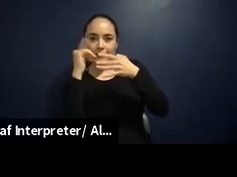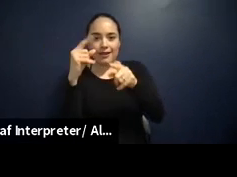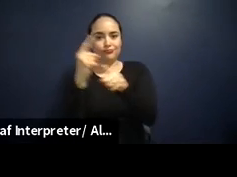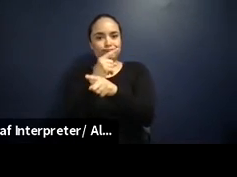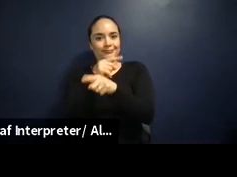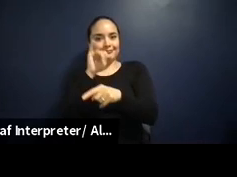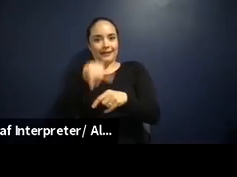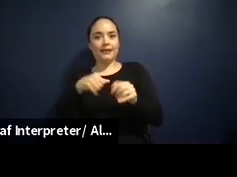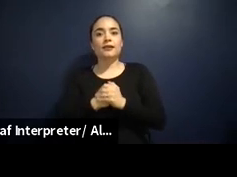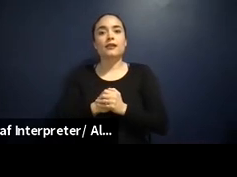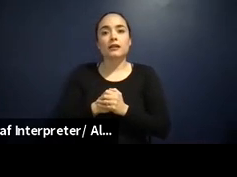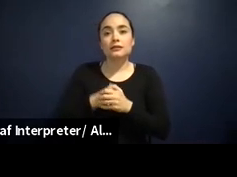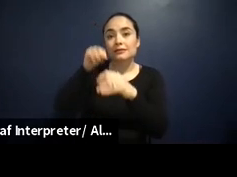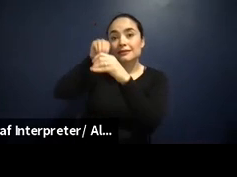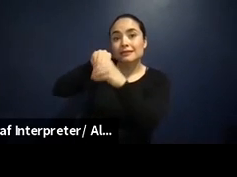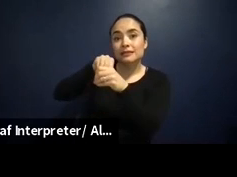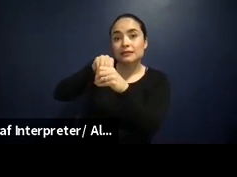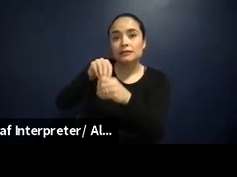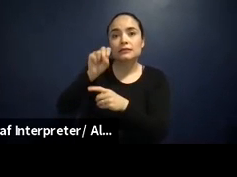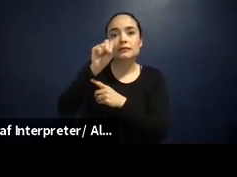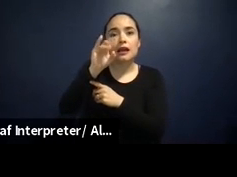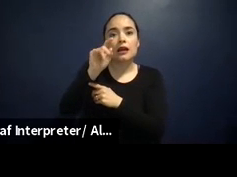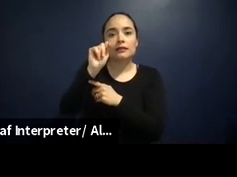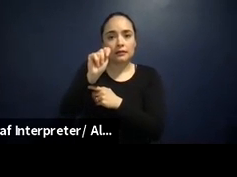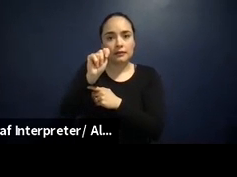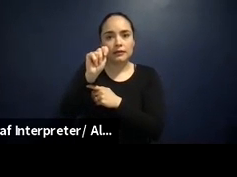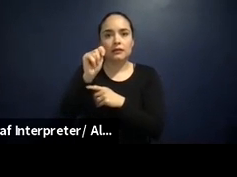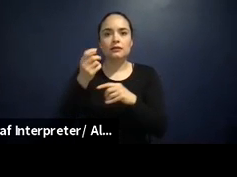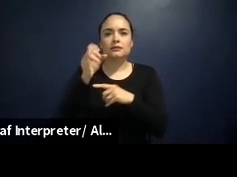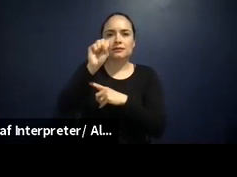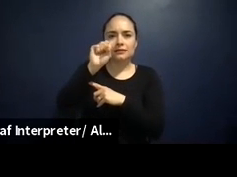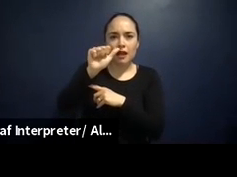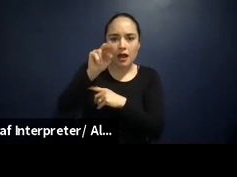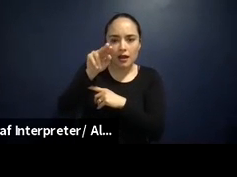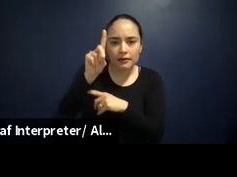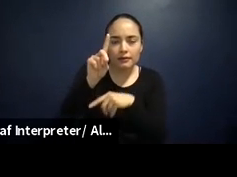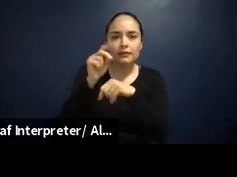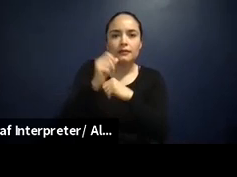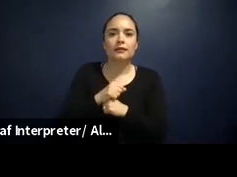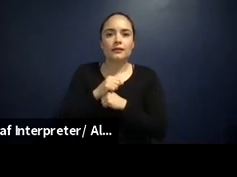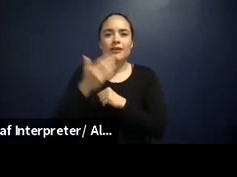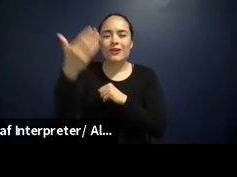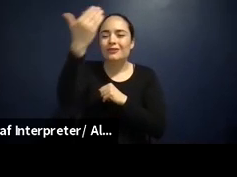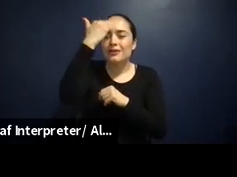fine grained material, up to sandstone, so that's, like, beach sand that we find just at the beach, and